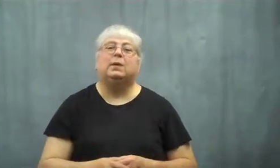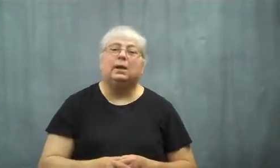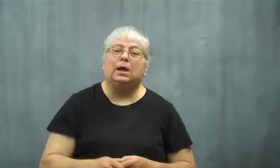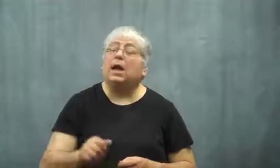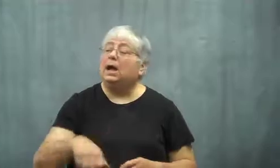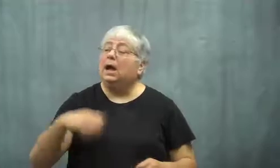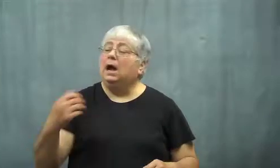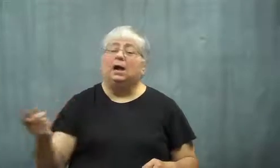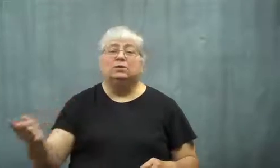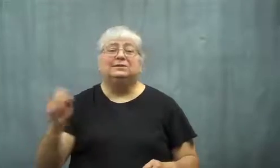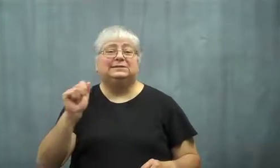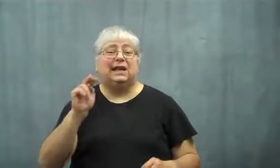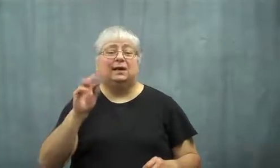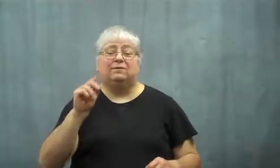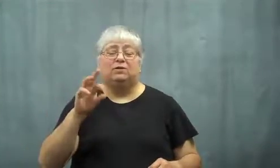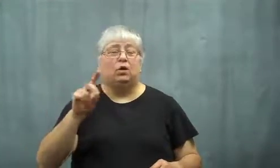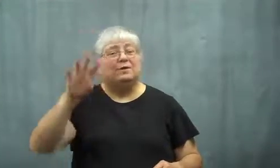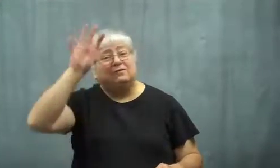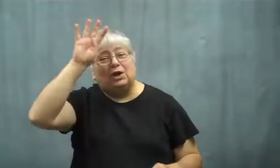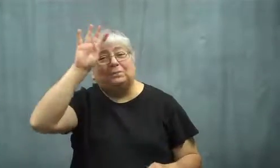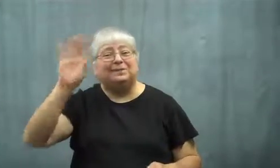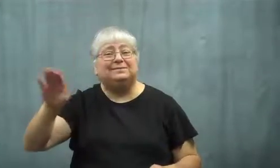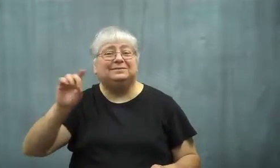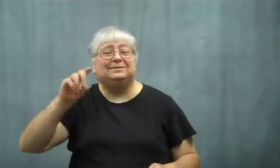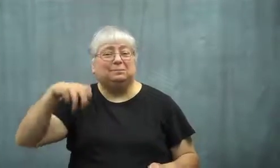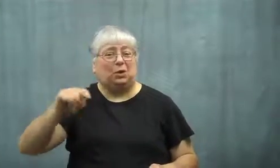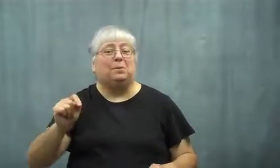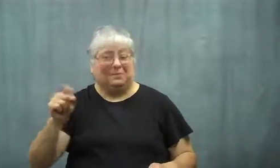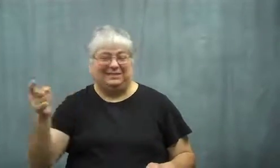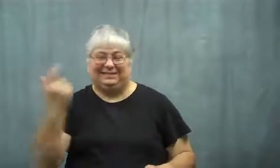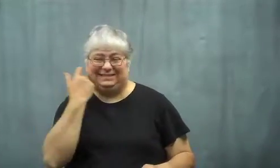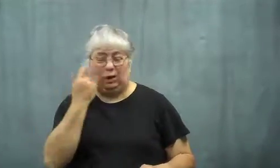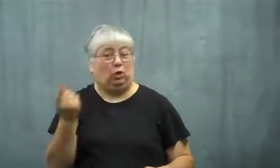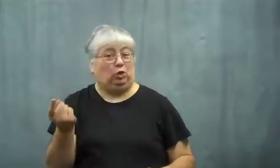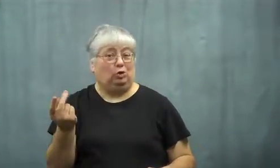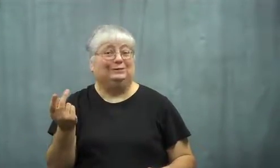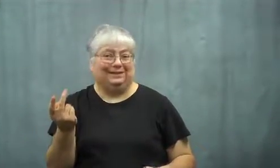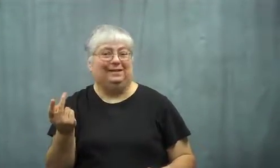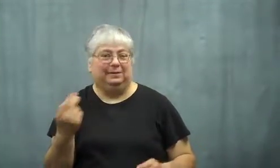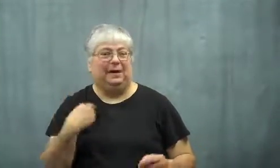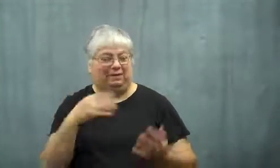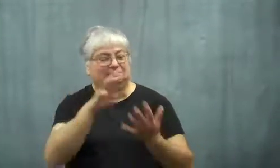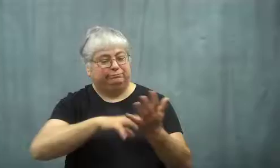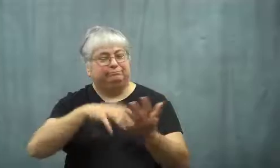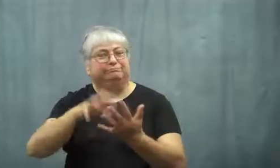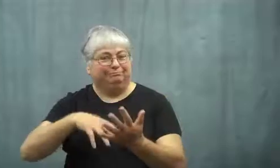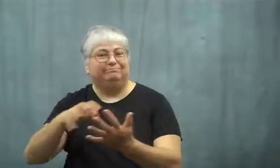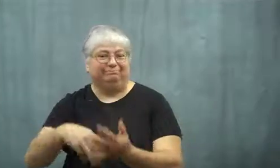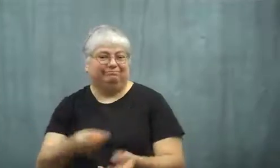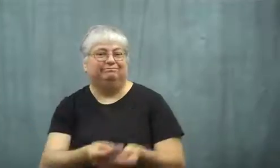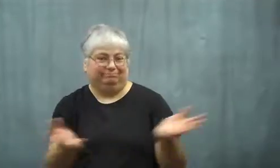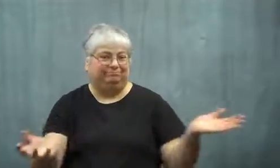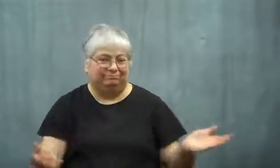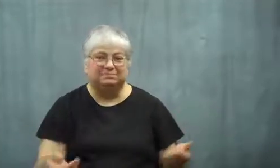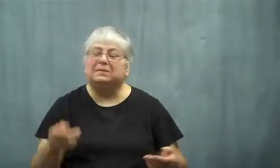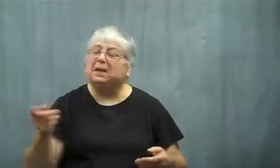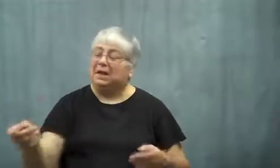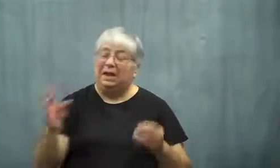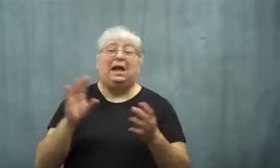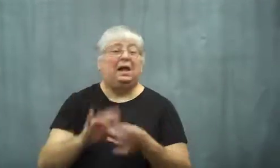The Sanford Fire Department's report was released on Thursday.